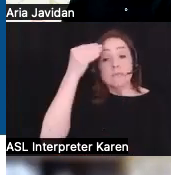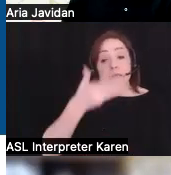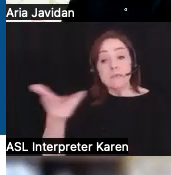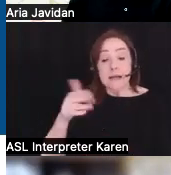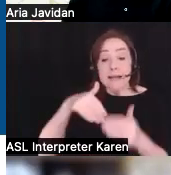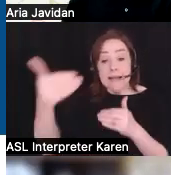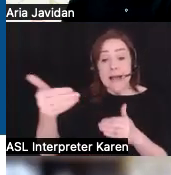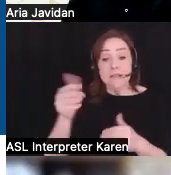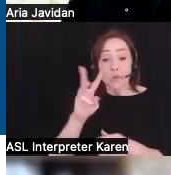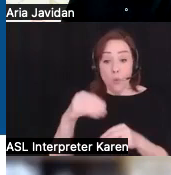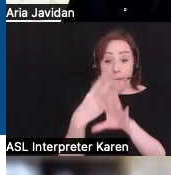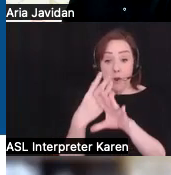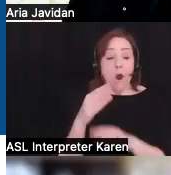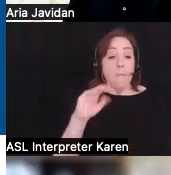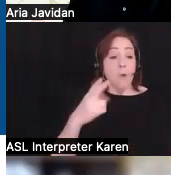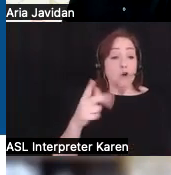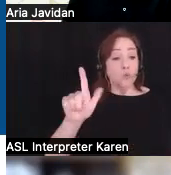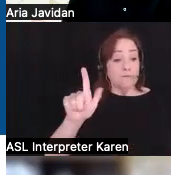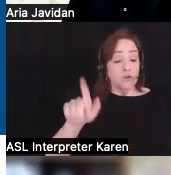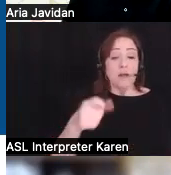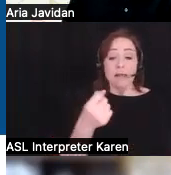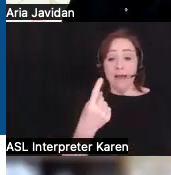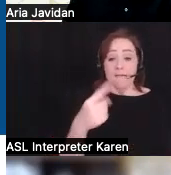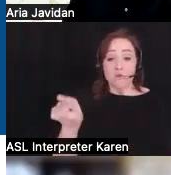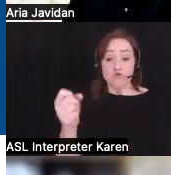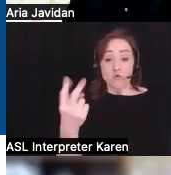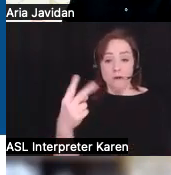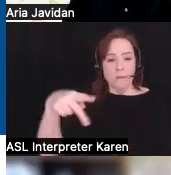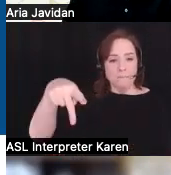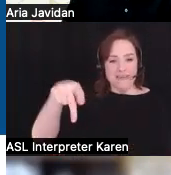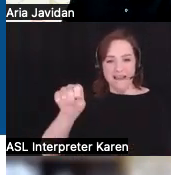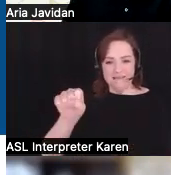p.m. Pacific Time. registration information will be available on the NCTRC website once a topic